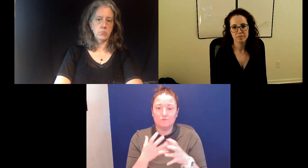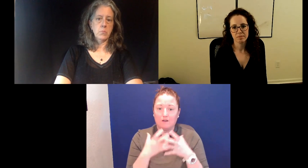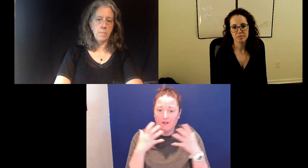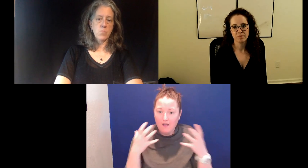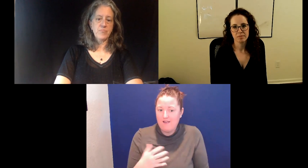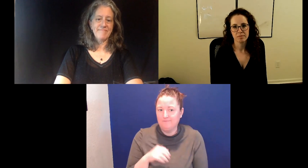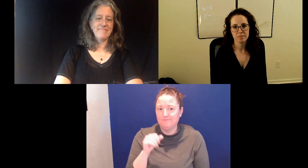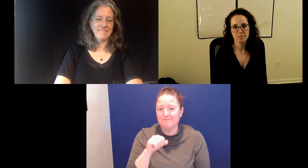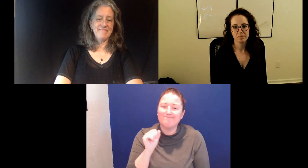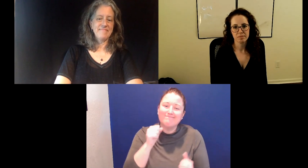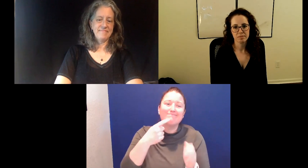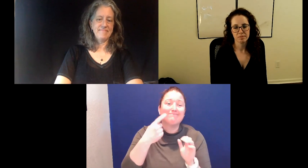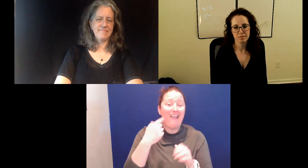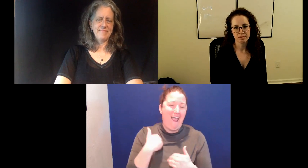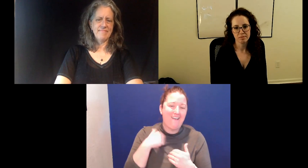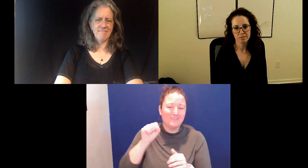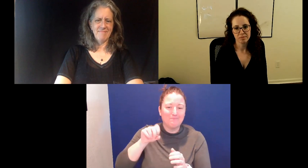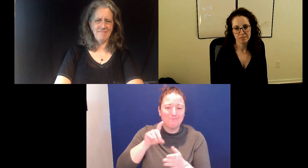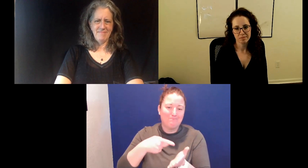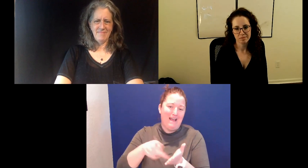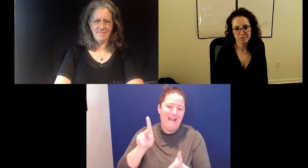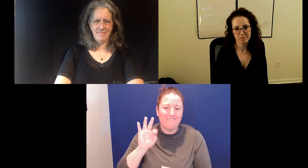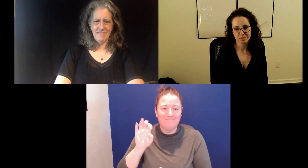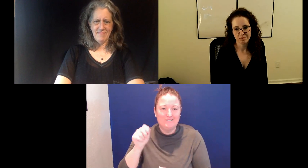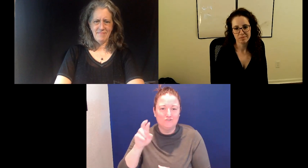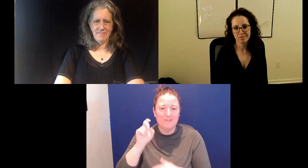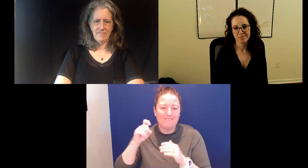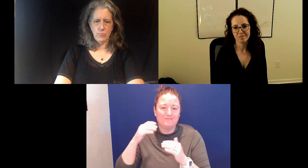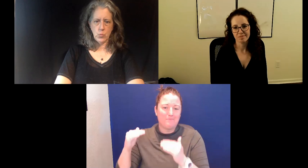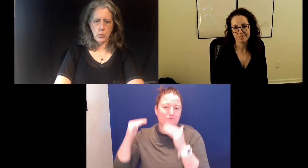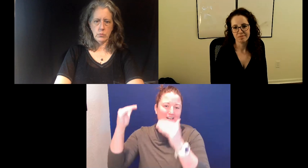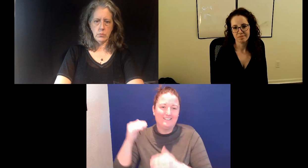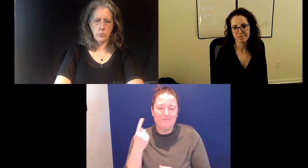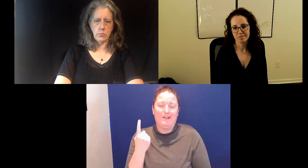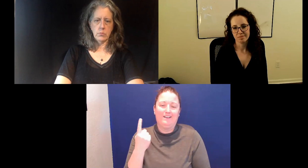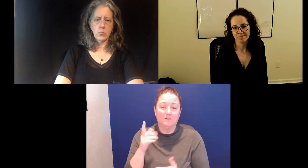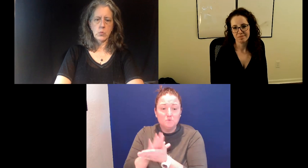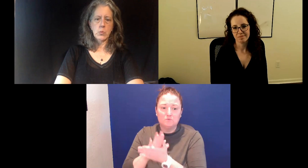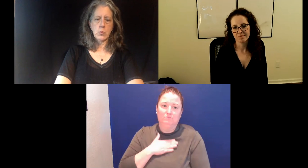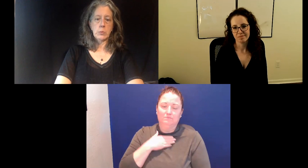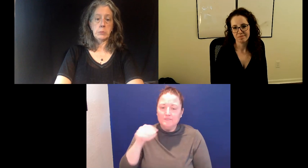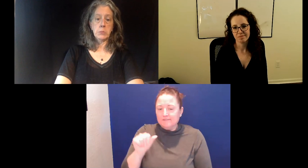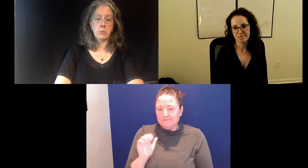can get your responses by either signing or typing back um there's a paid fee for that to get the